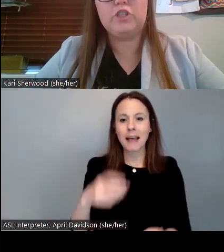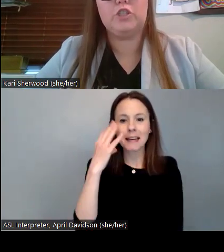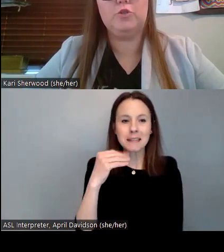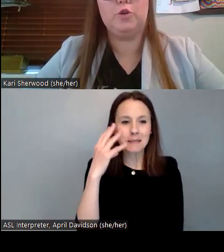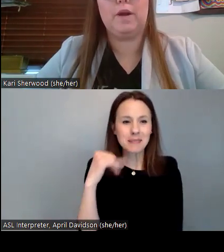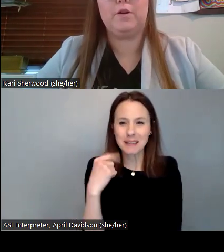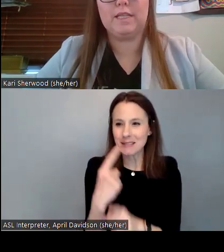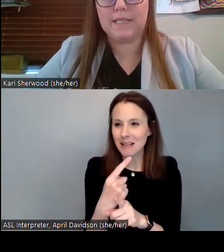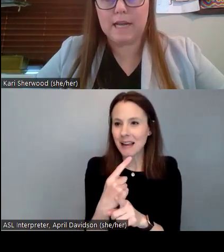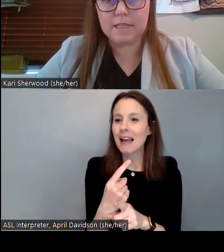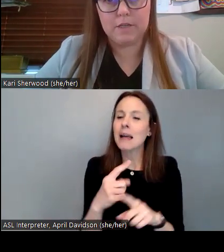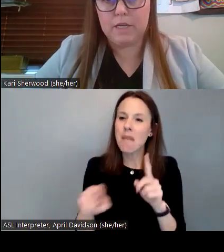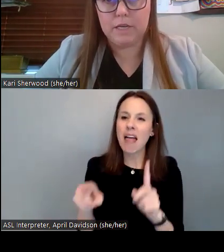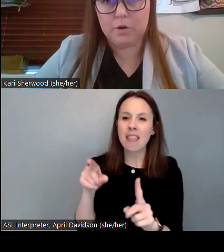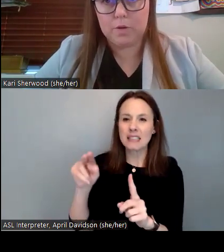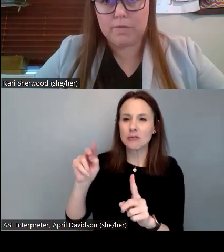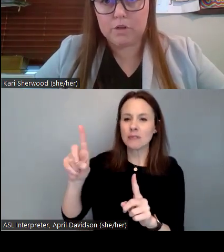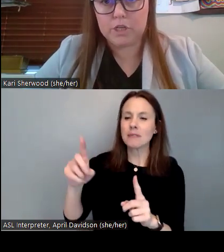it's just to a greater extent in neurodivergent